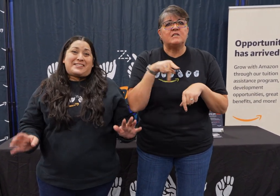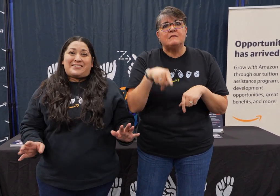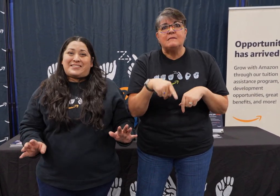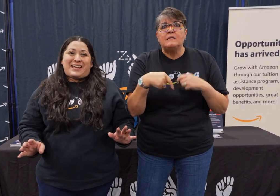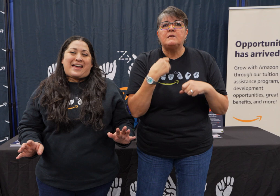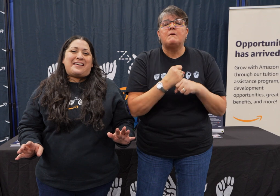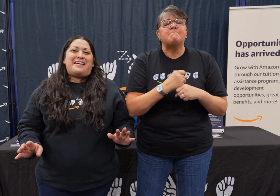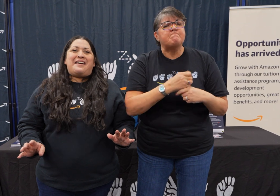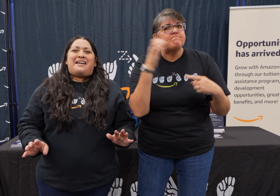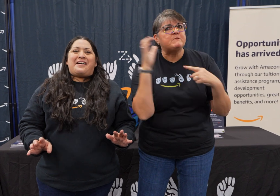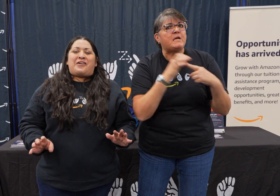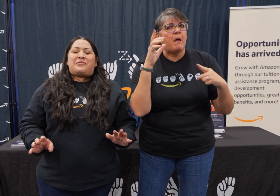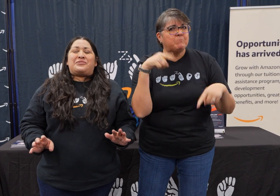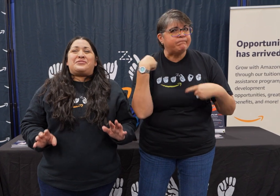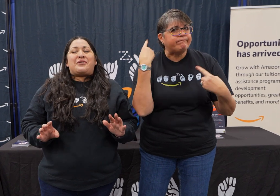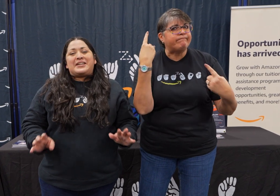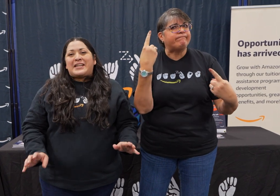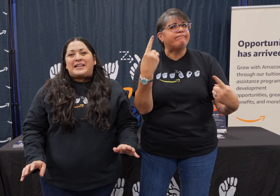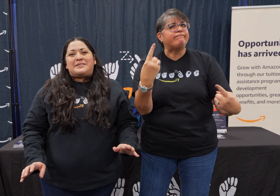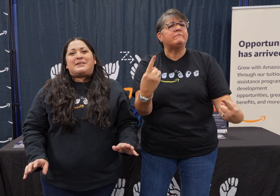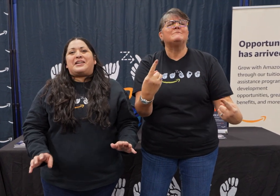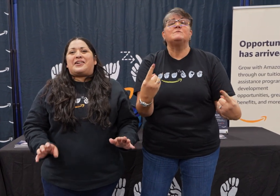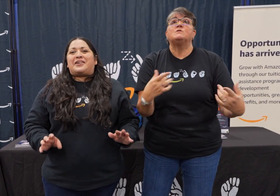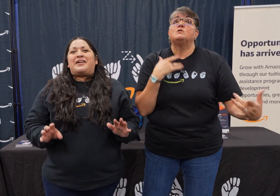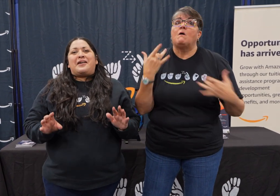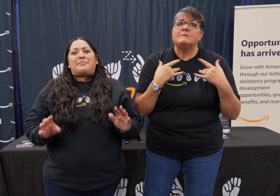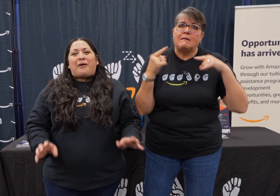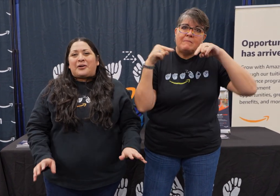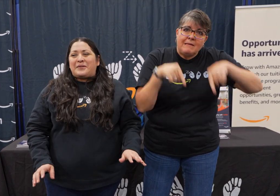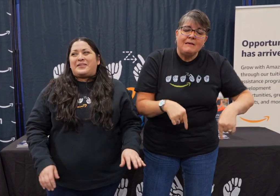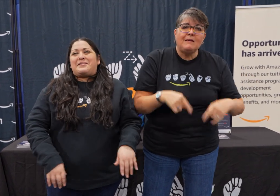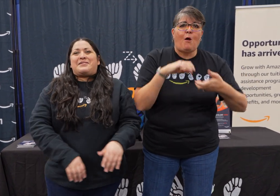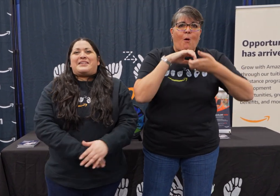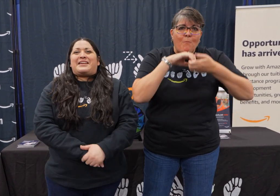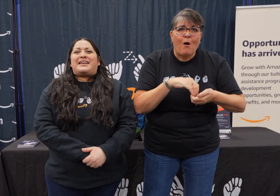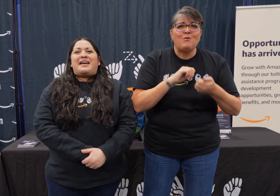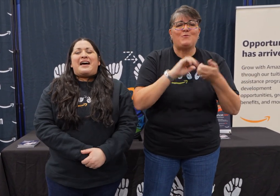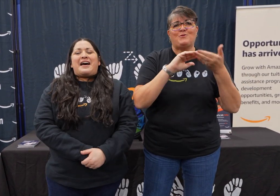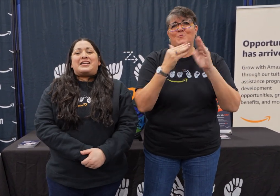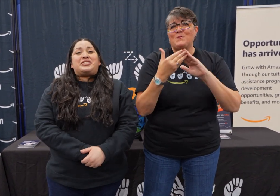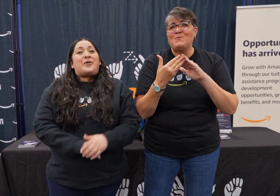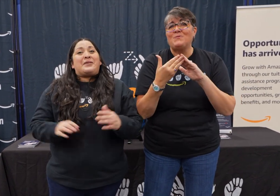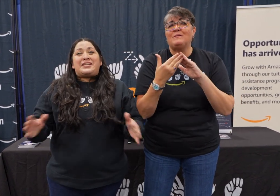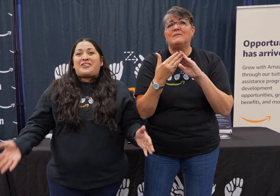and this year has been one of our best years yet. We're so excited to be here and partner with the community.